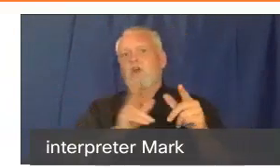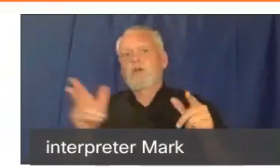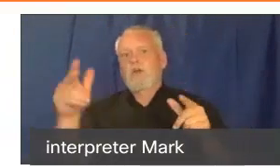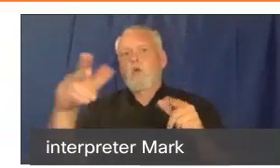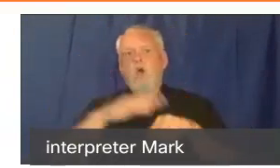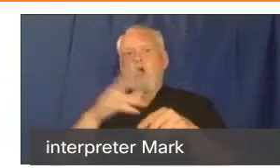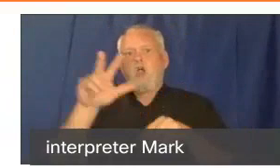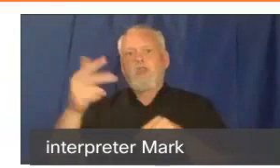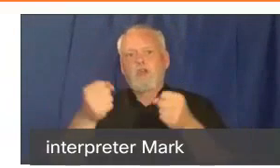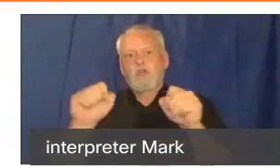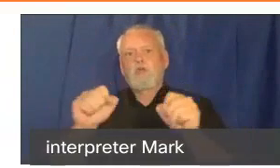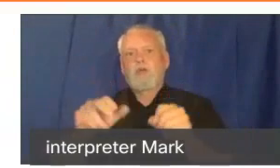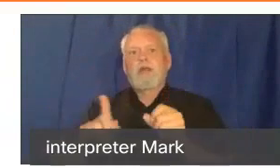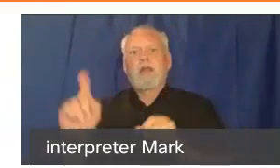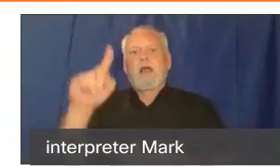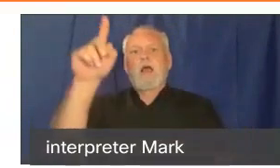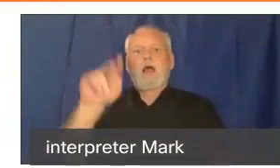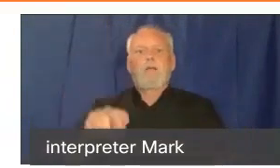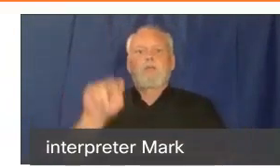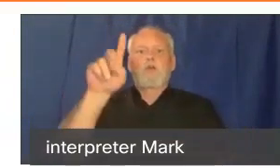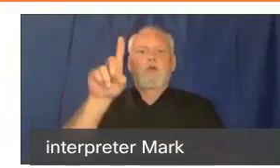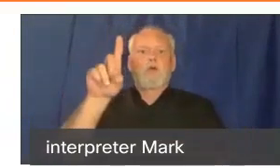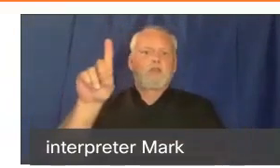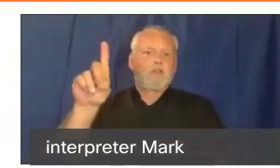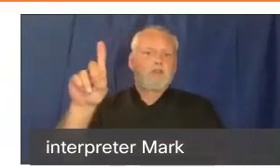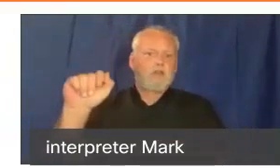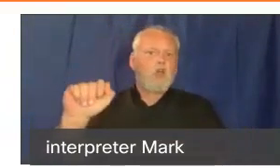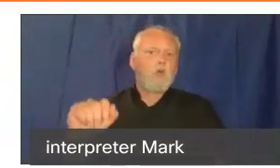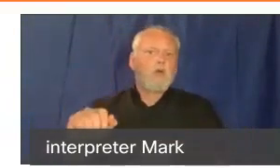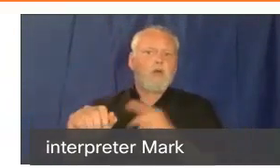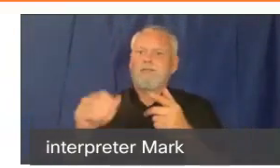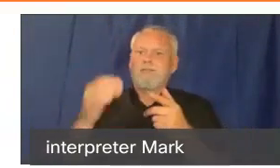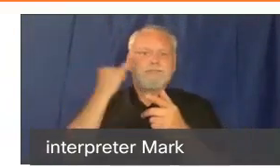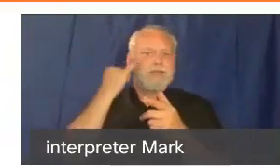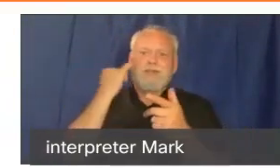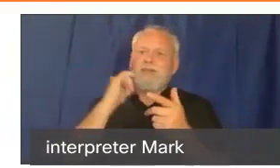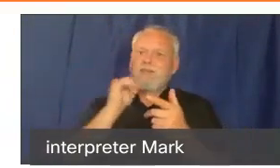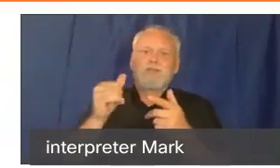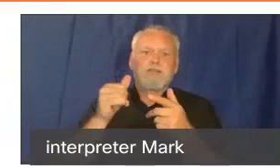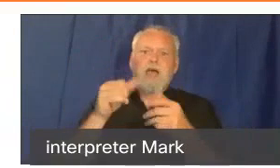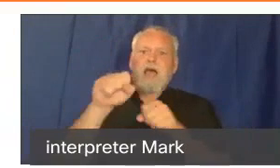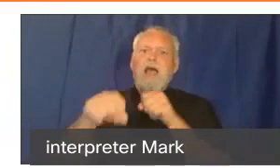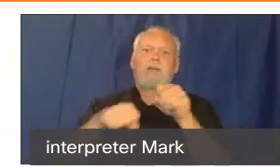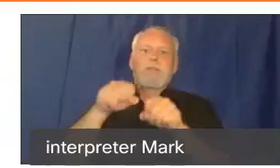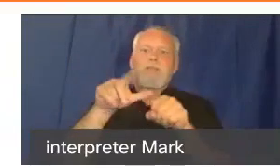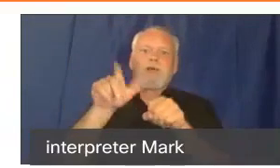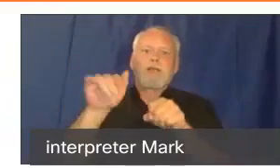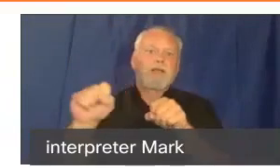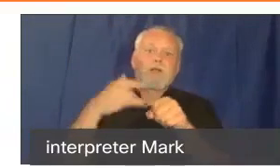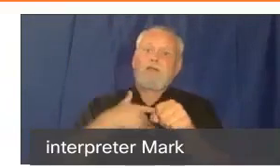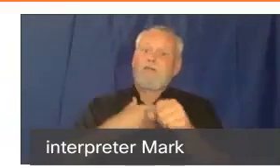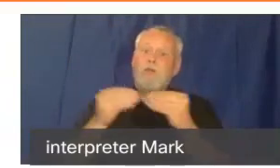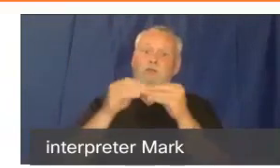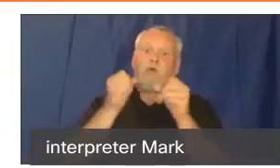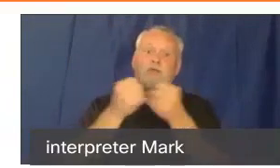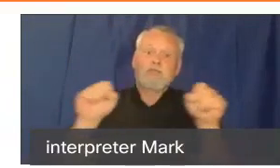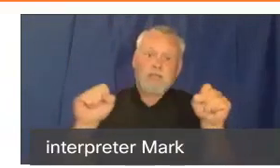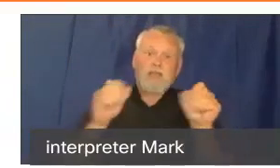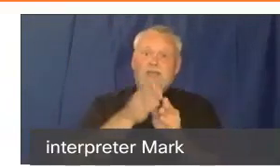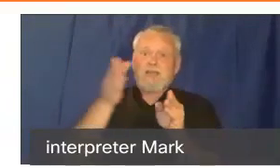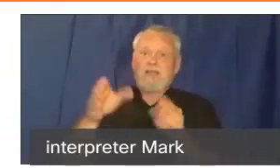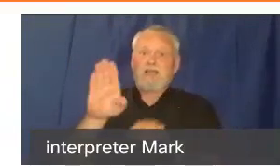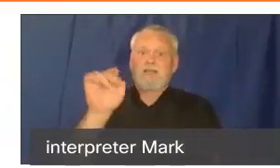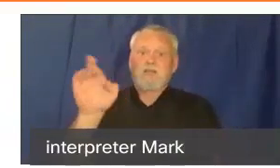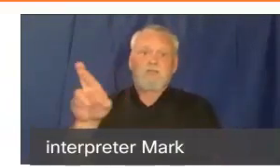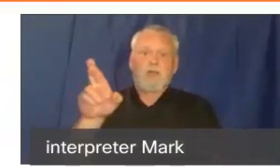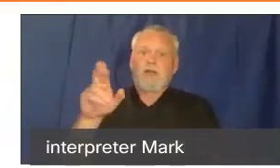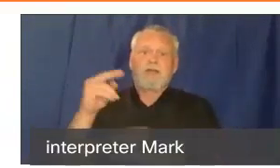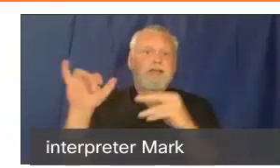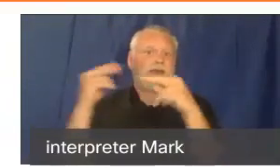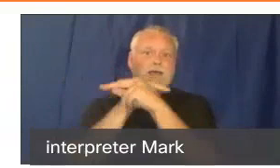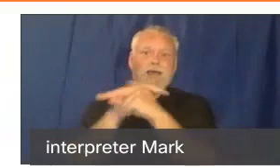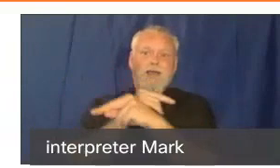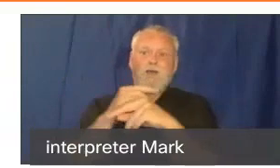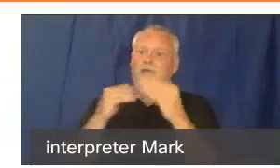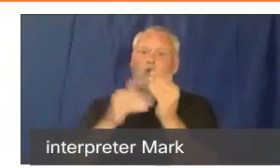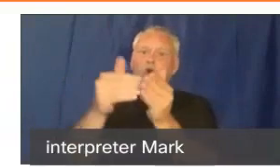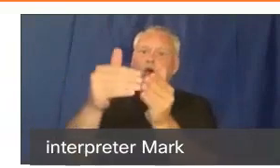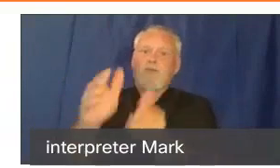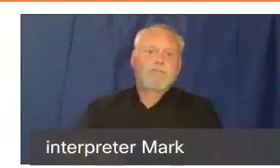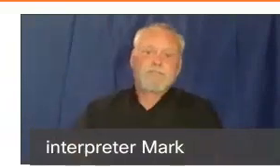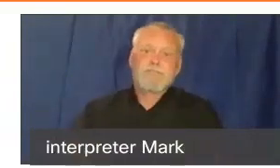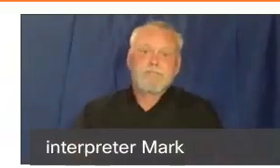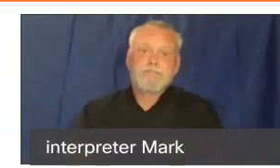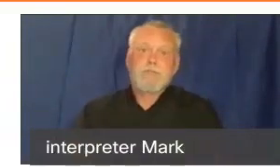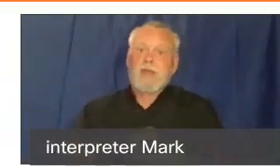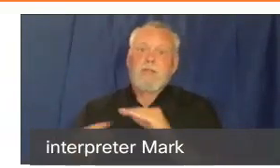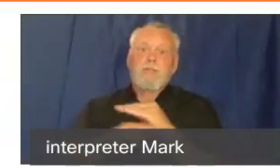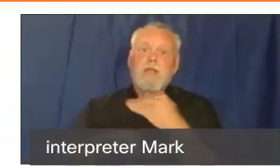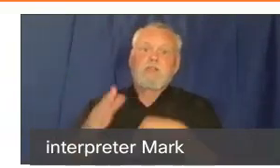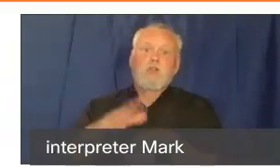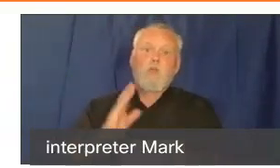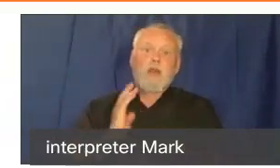And we're gonna go up North Dakota Avenue, even if there aren't bike lanes because that's a heck of a lot safer. We're gonna feel safer riding on that. And we are next to a road, which operates like a highway a lot of the time, frankly, based on what I've seen with how fast people drive.